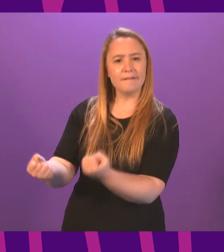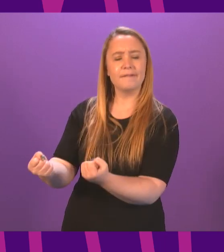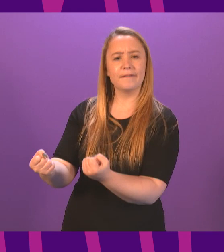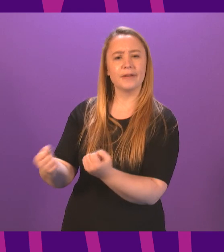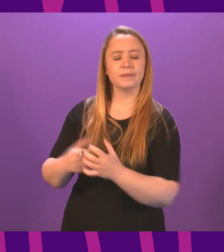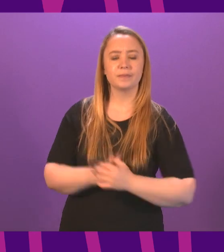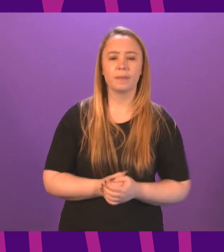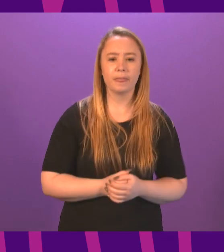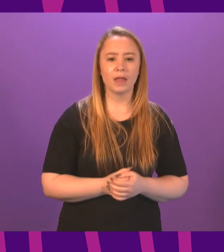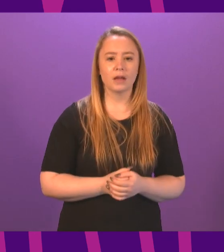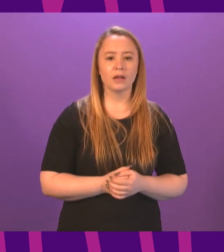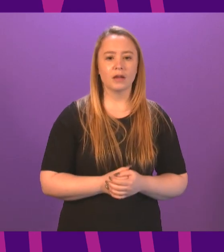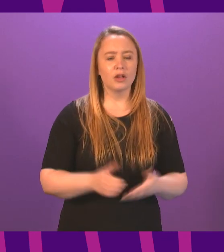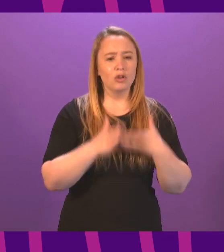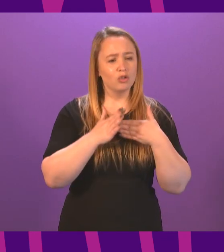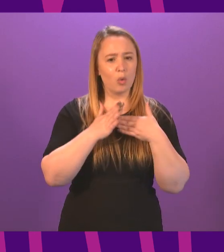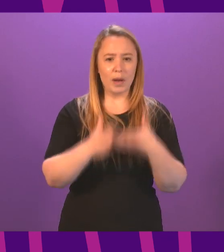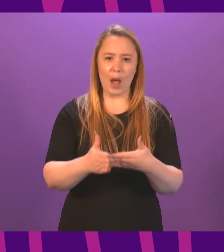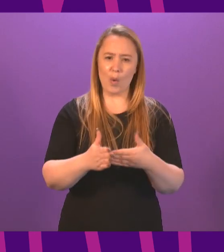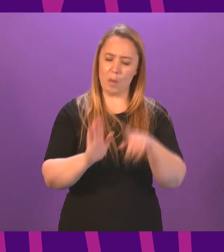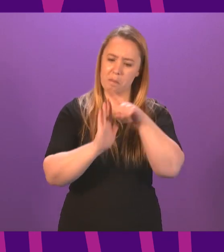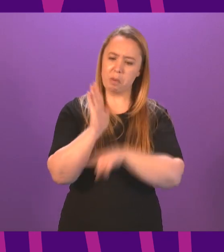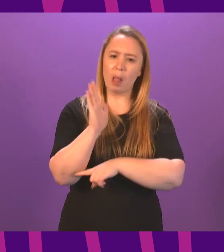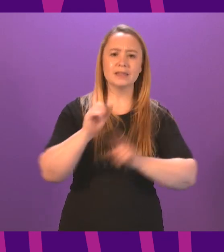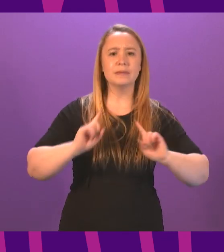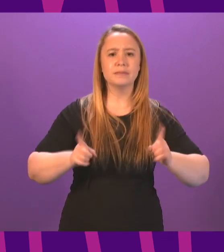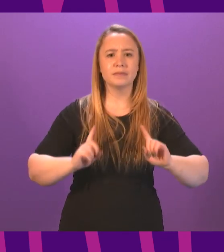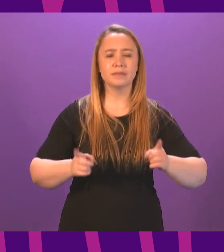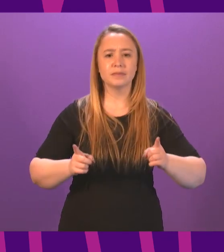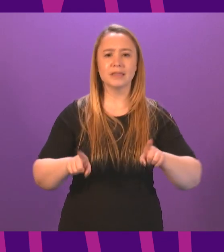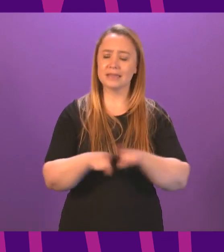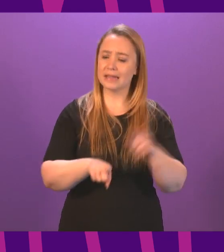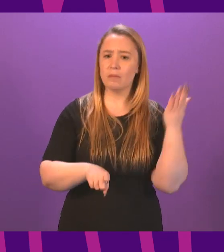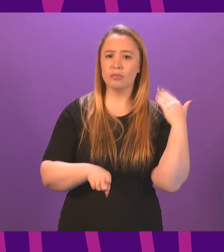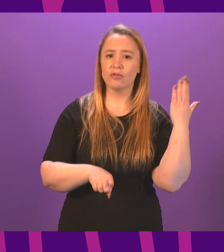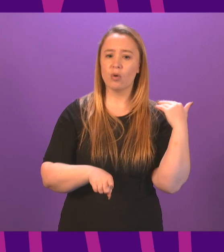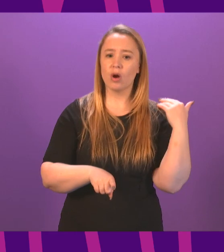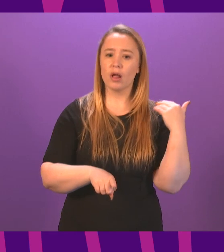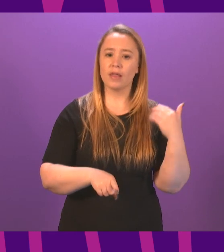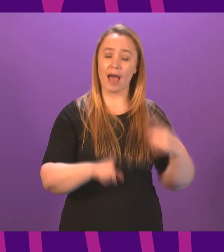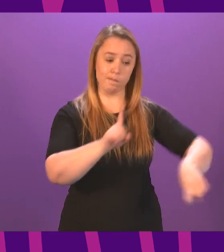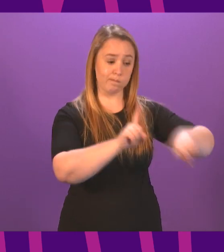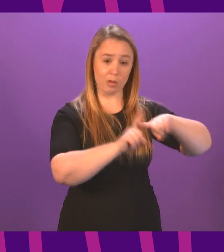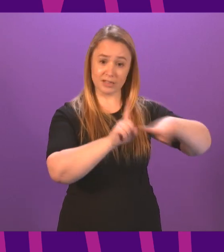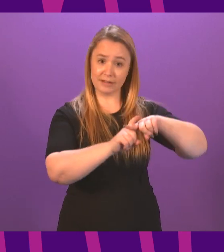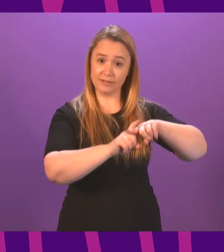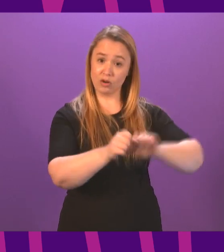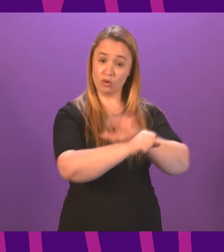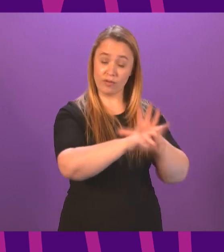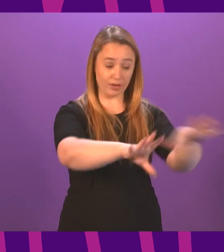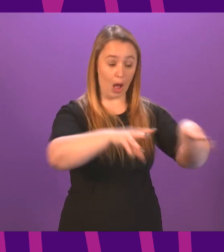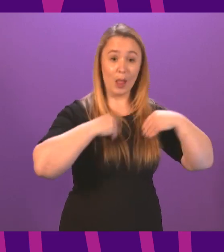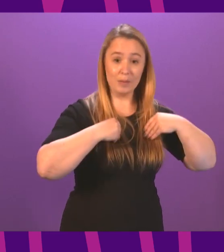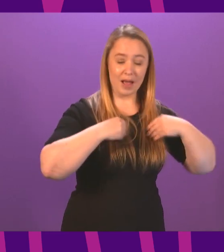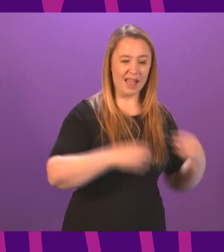to a policy whereby we discharge Covid-positive patients back into care homes? If we are,